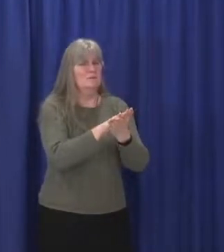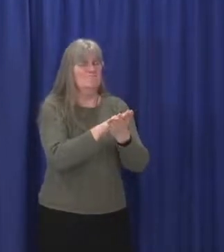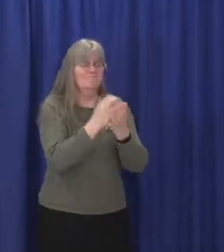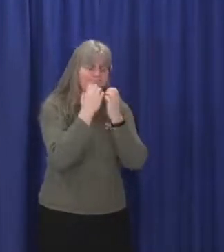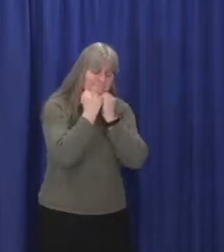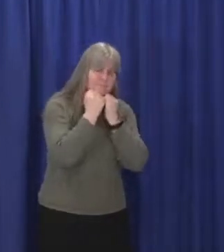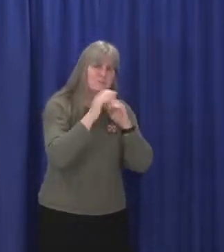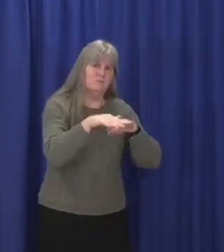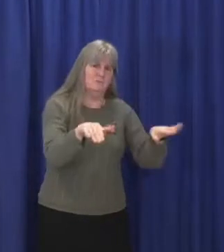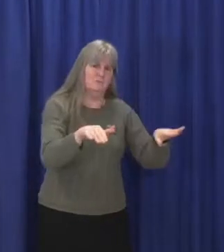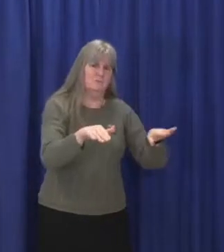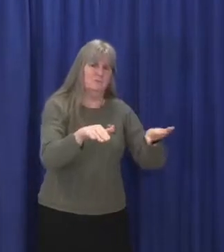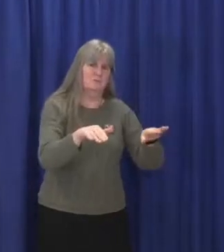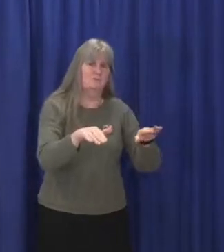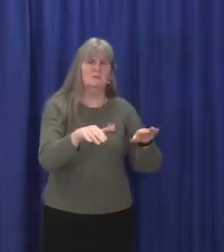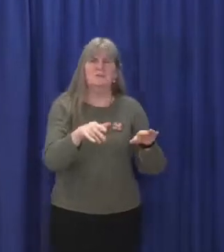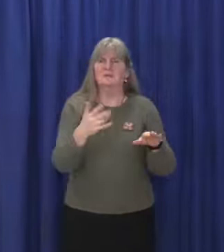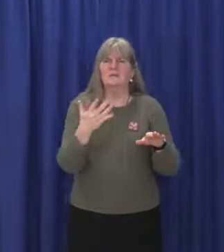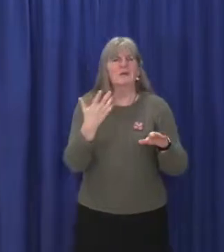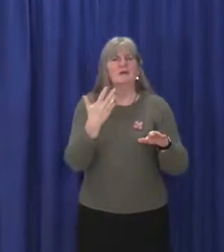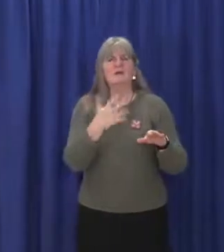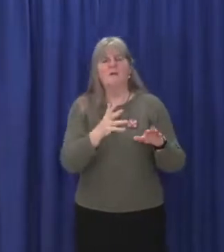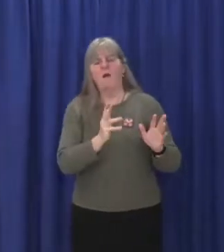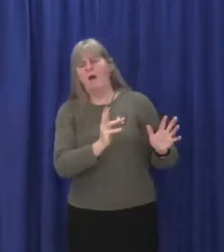not leaving any child behind.